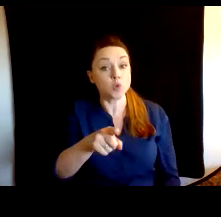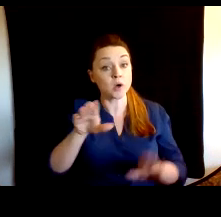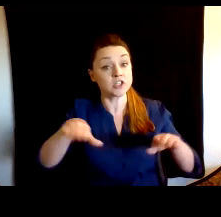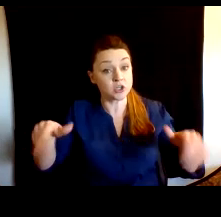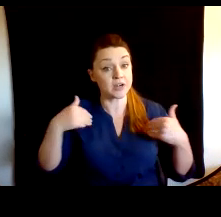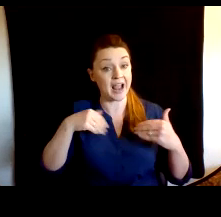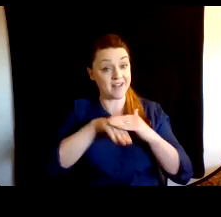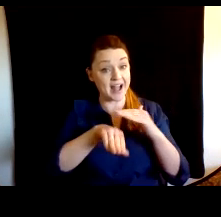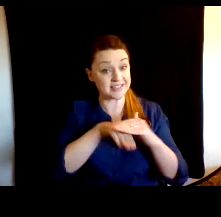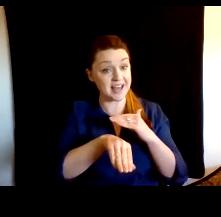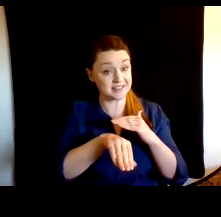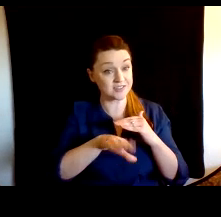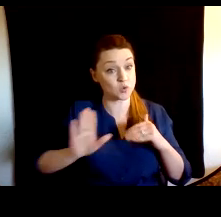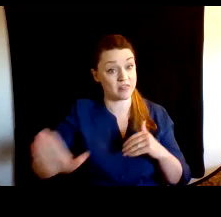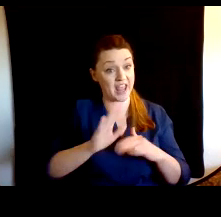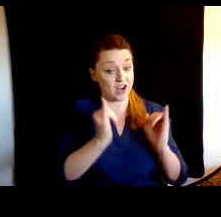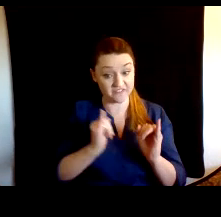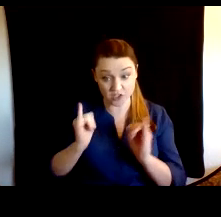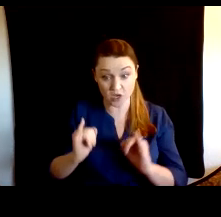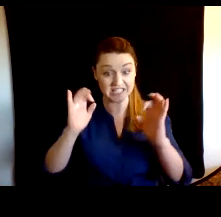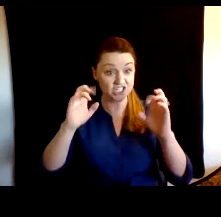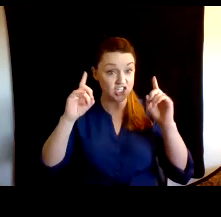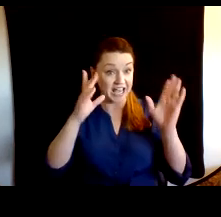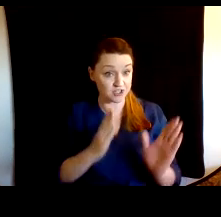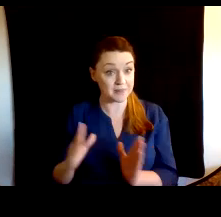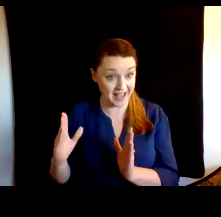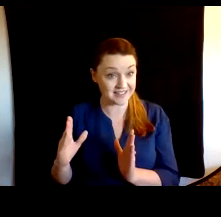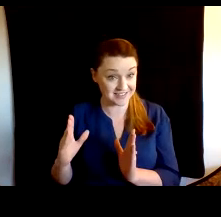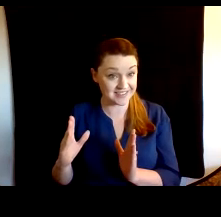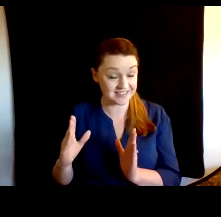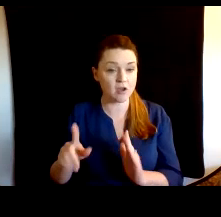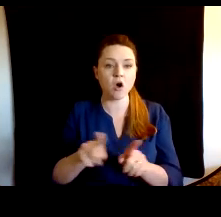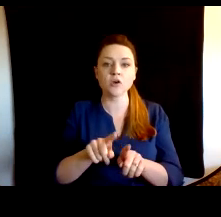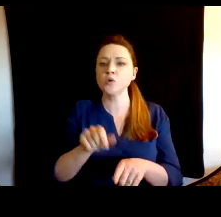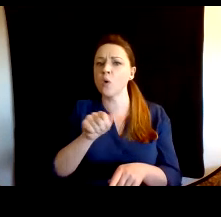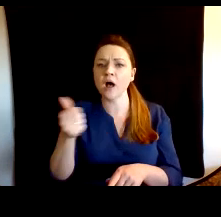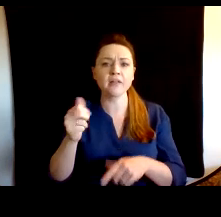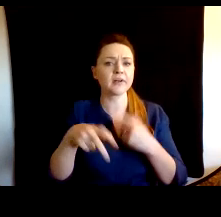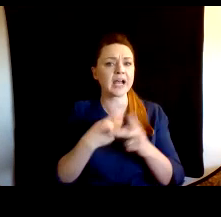to their individualized education plans and any other sort of resources